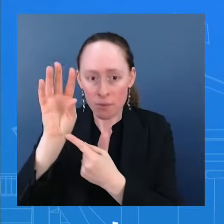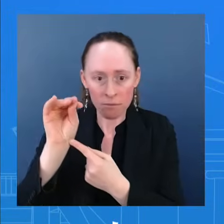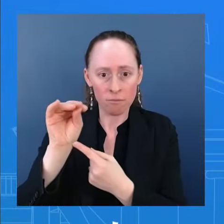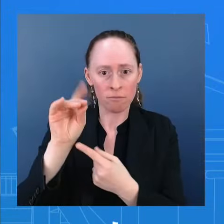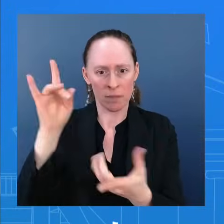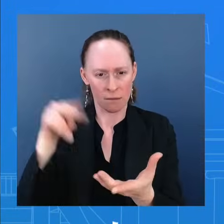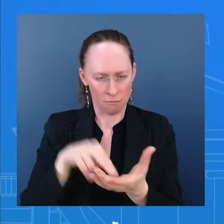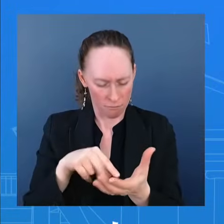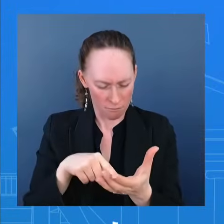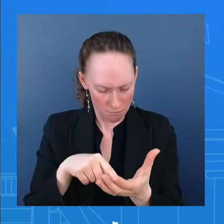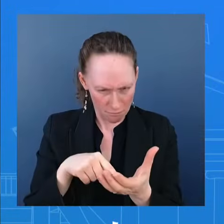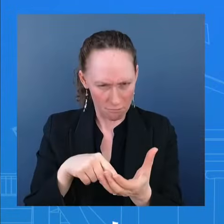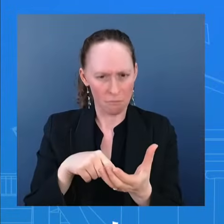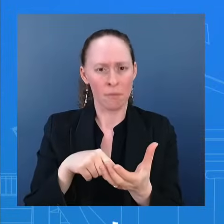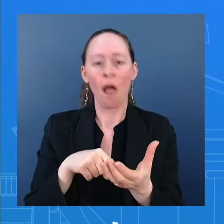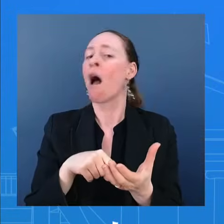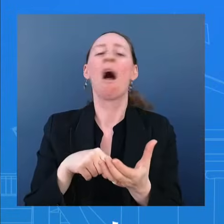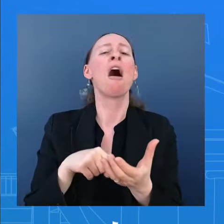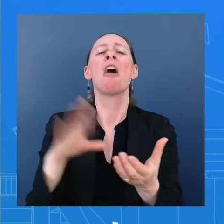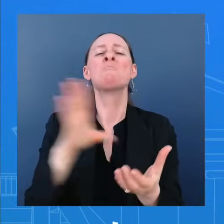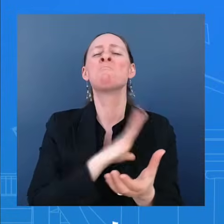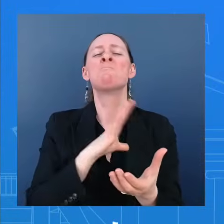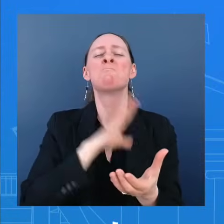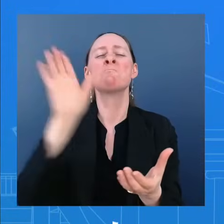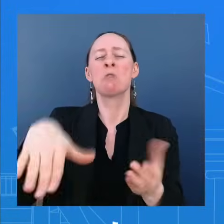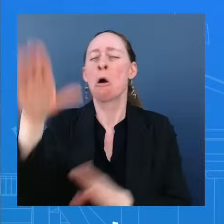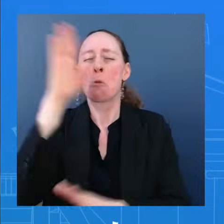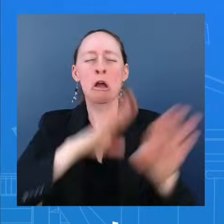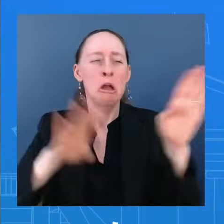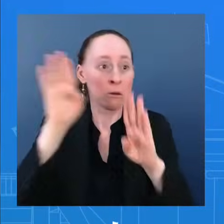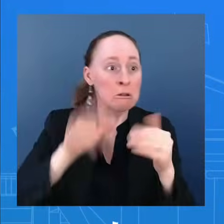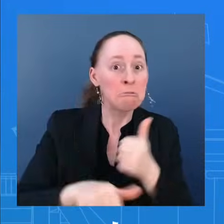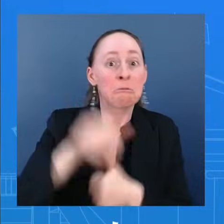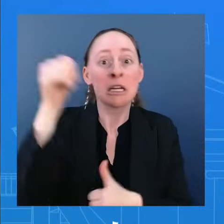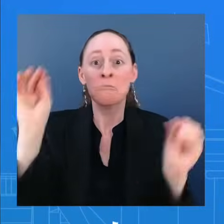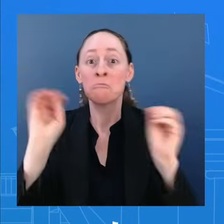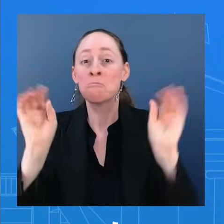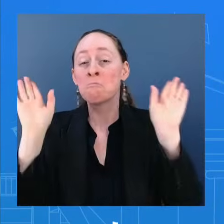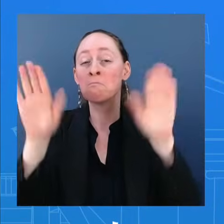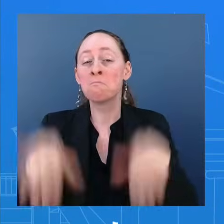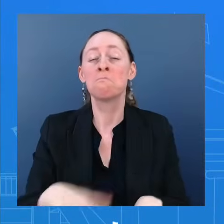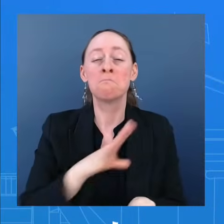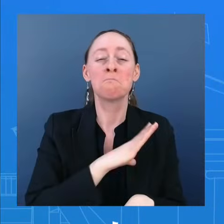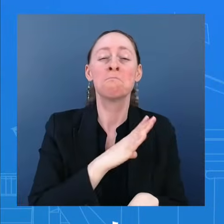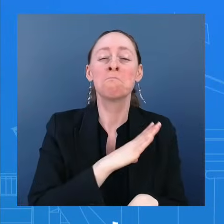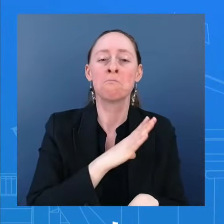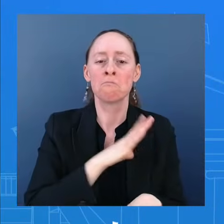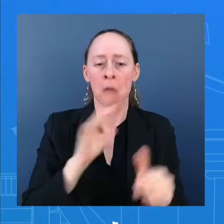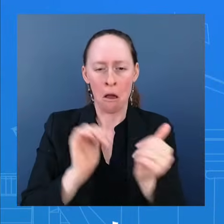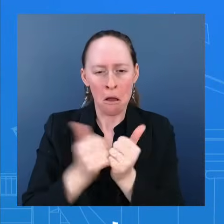that there's no reason to believe that a foreign government is involved? Mr. Kirby: Because the analysis thus far,